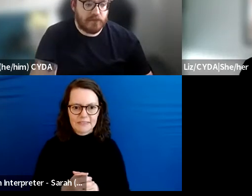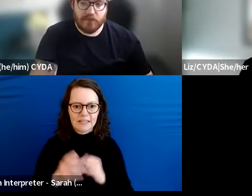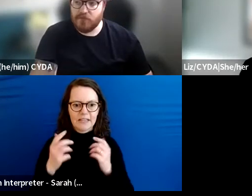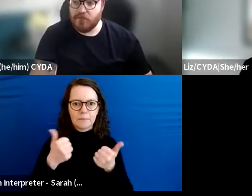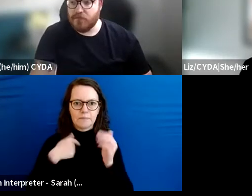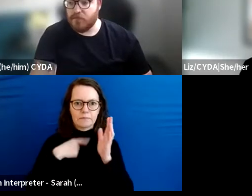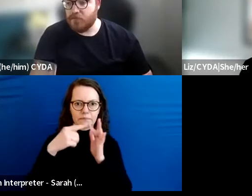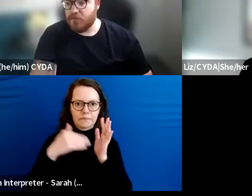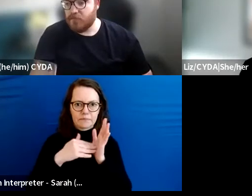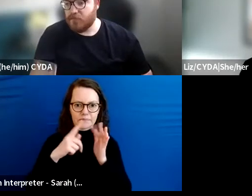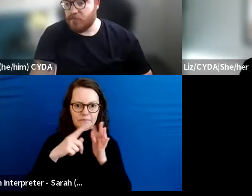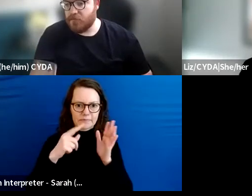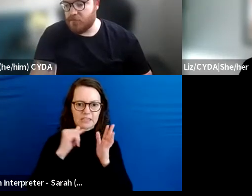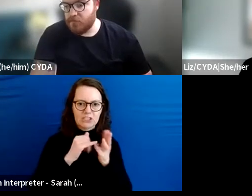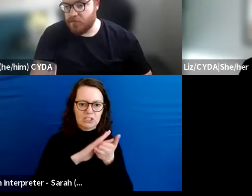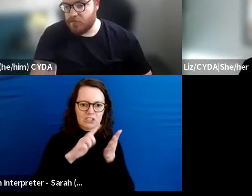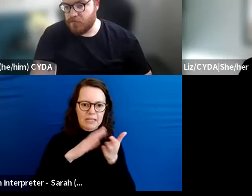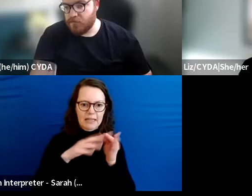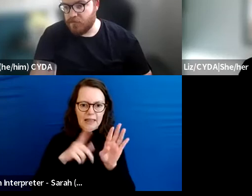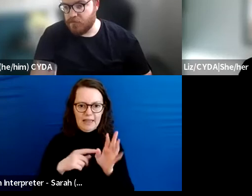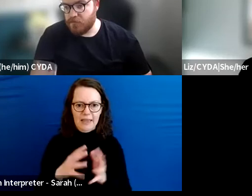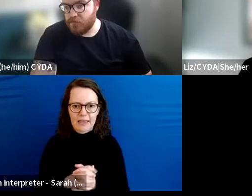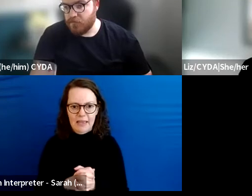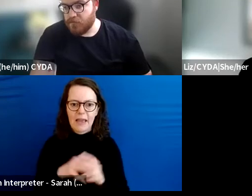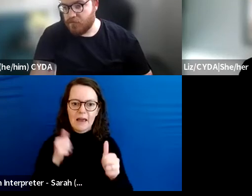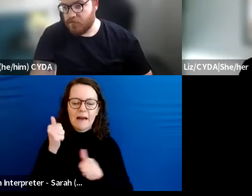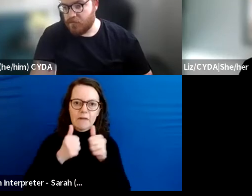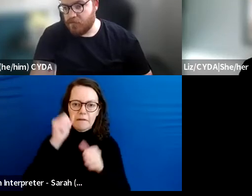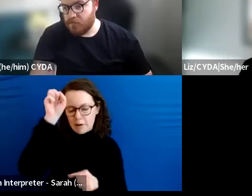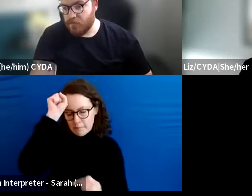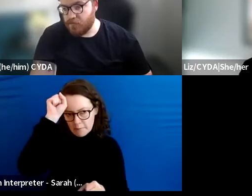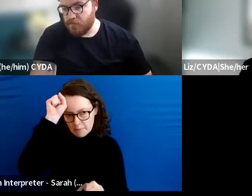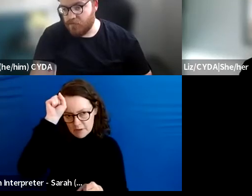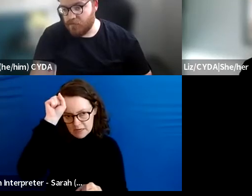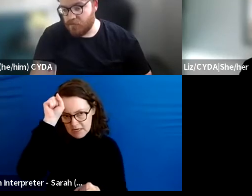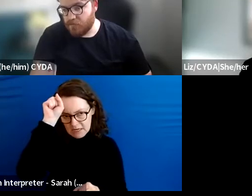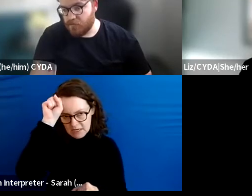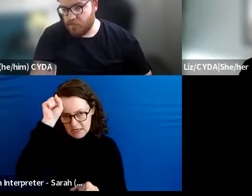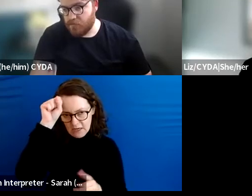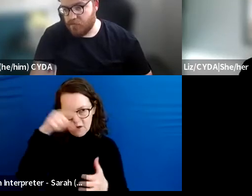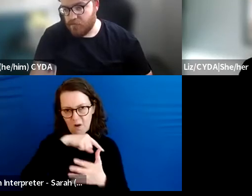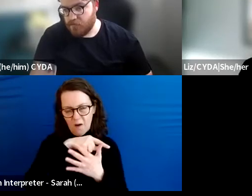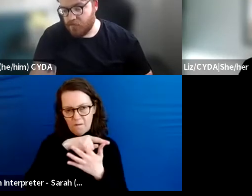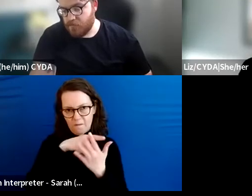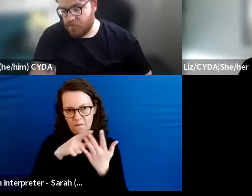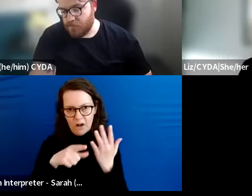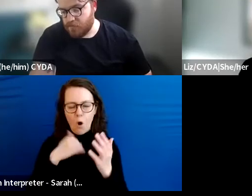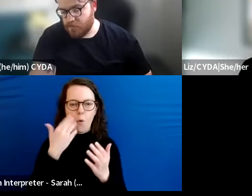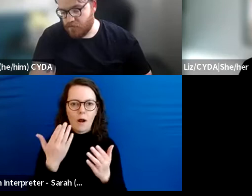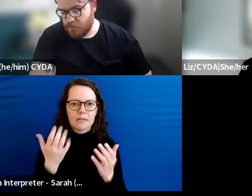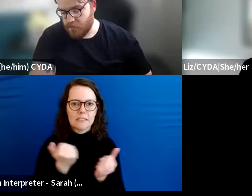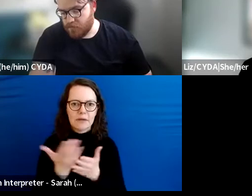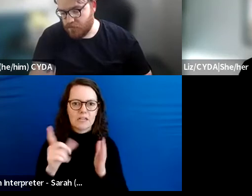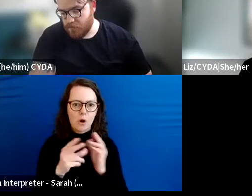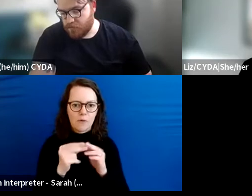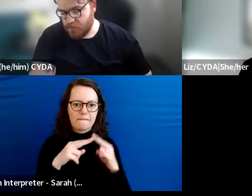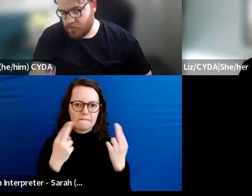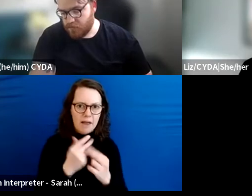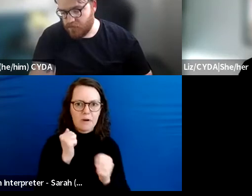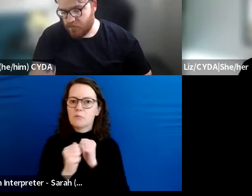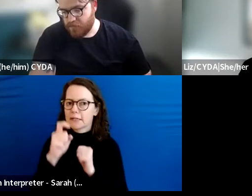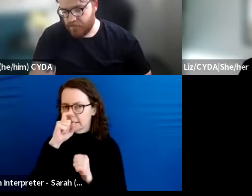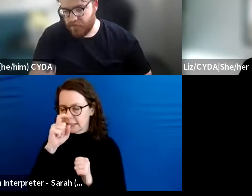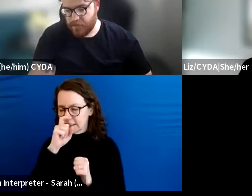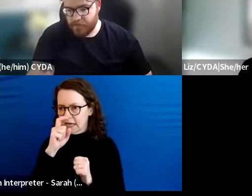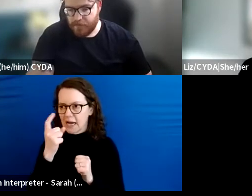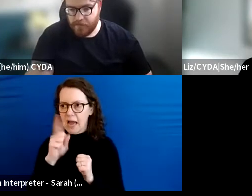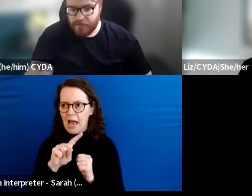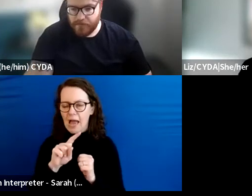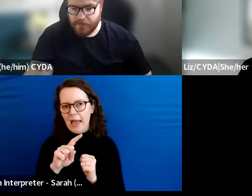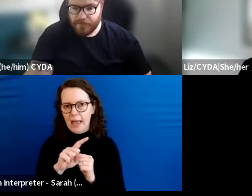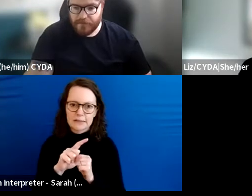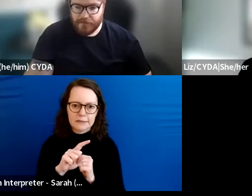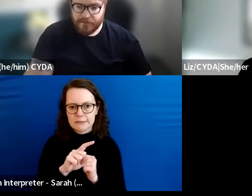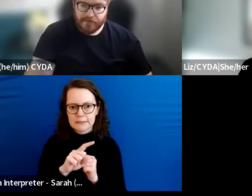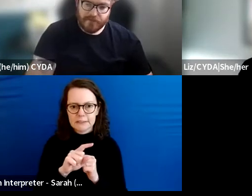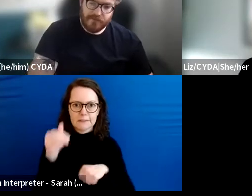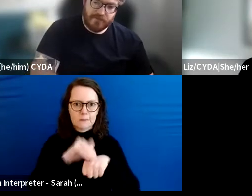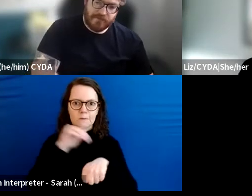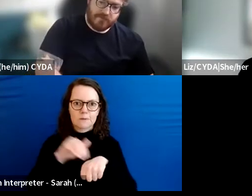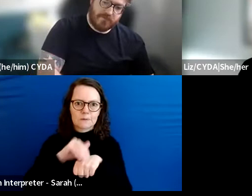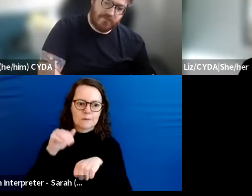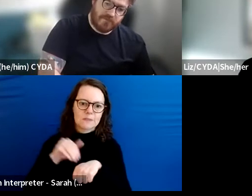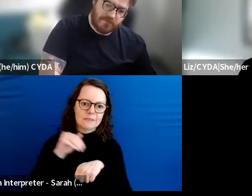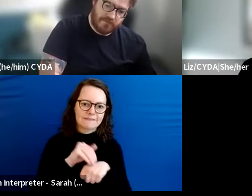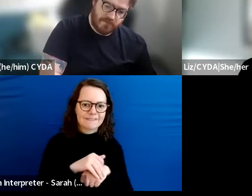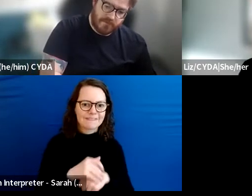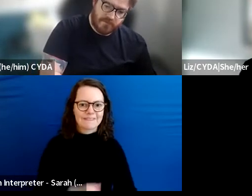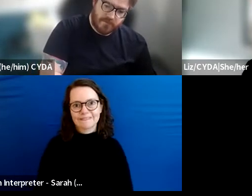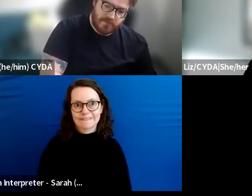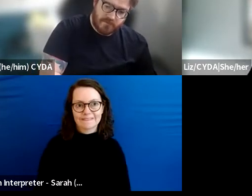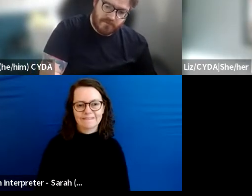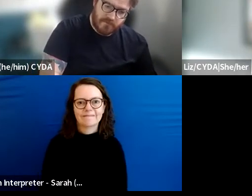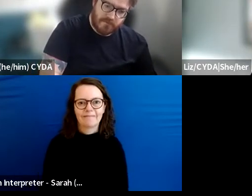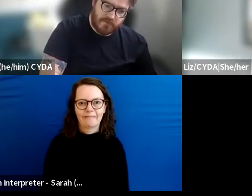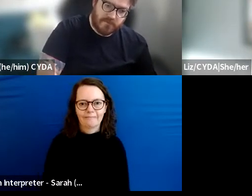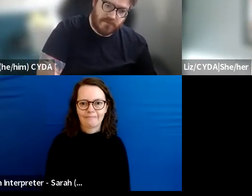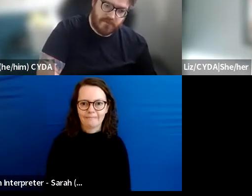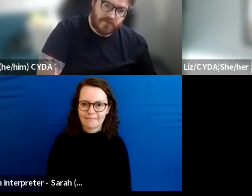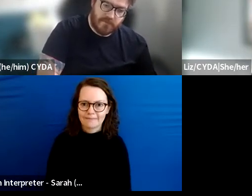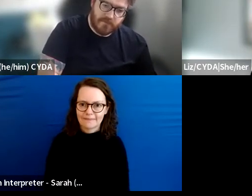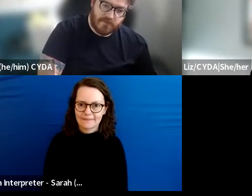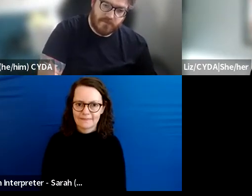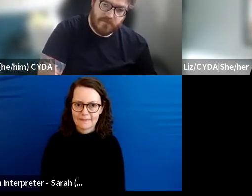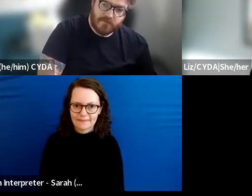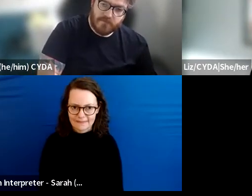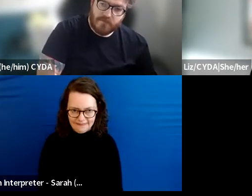So my name is easy my pronounces sheet. They are my favorite memories. I've got quite a few but that would all have to do with spending time with my family and my siblings, and the various was previous things we would get up to